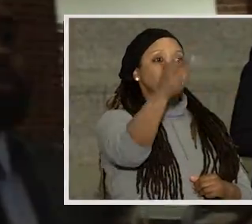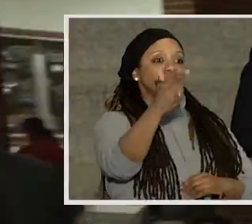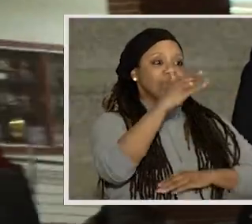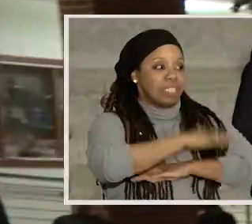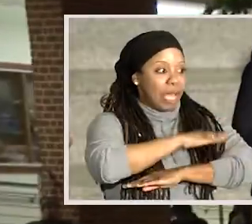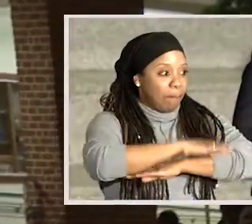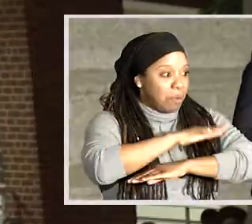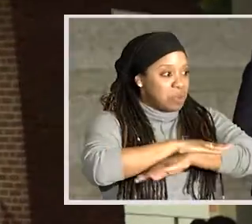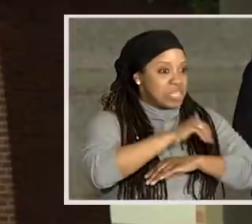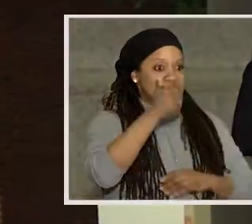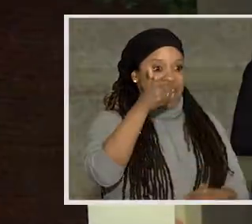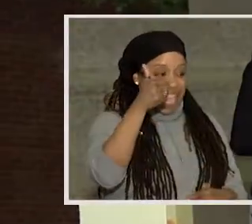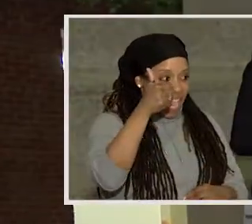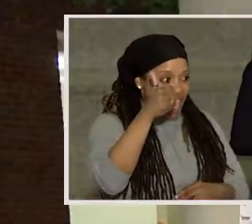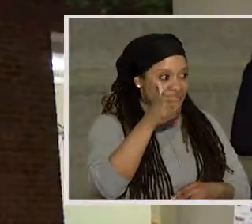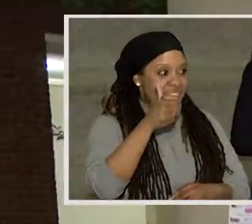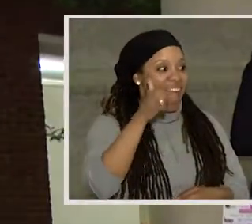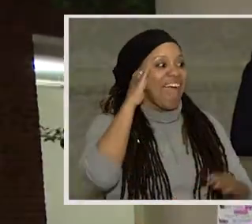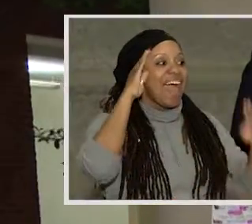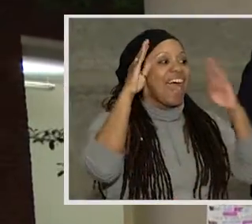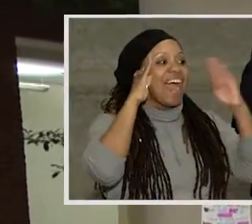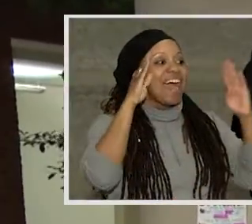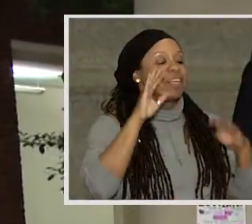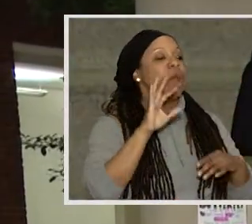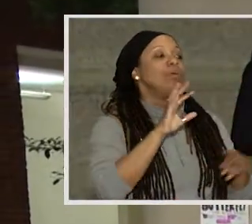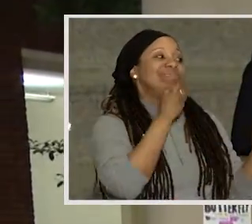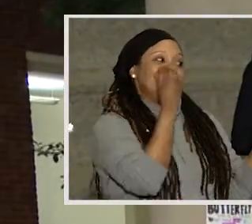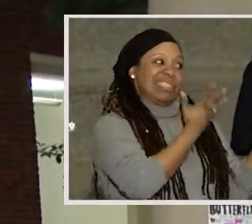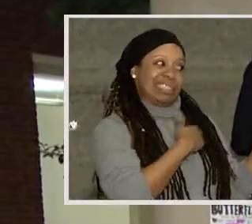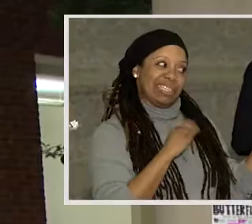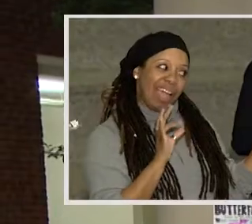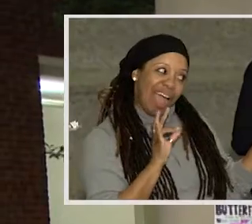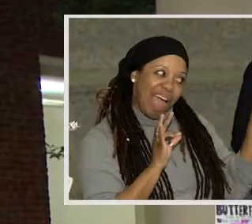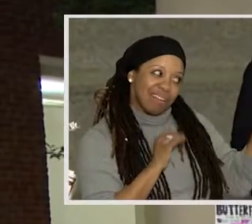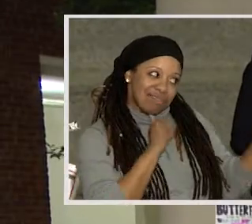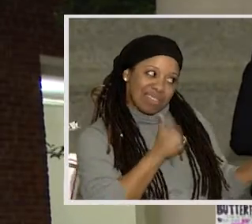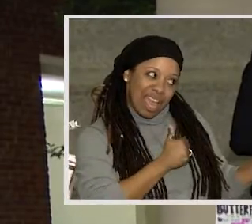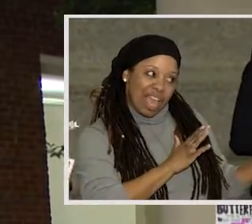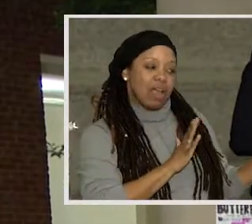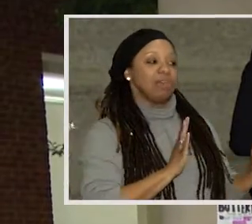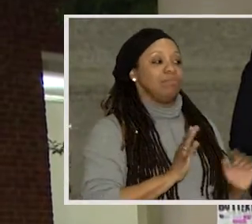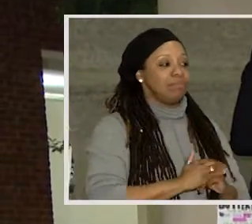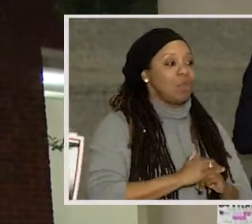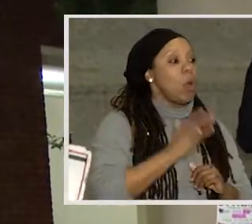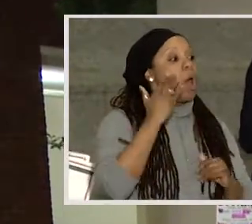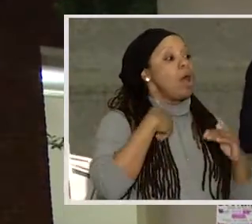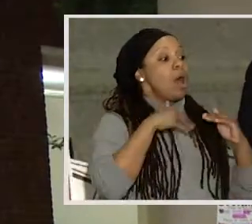NEXT BECAUSE THEY CAME IN UNDER BUDGET. OH, THEY CAME IN UNDER. OKAY, 10 AND THEN 9. ALL RIGHT.